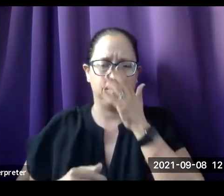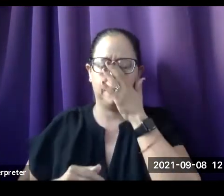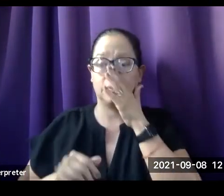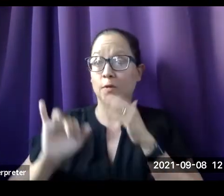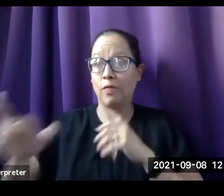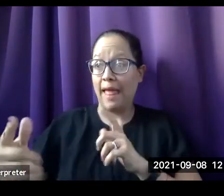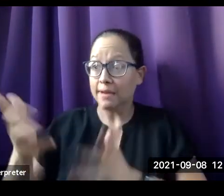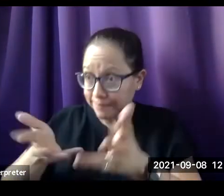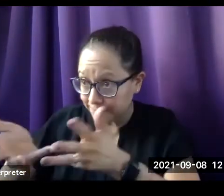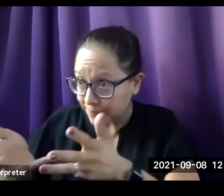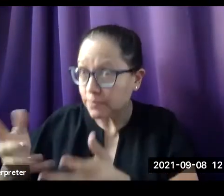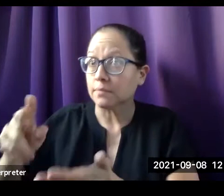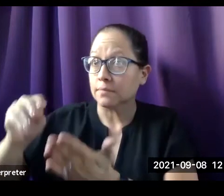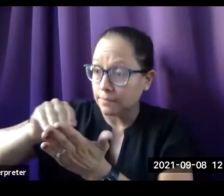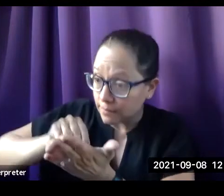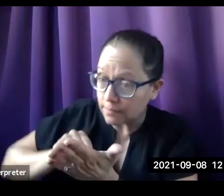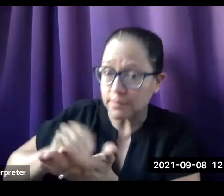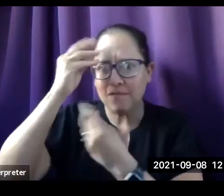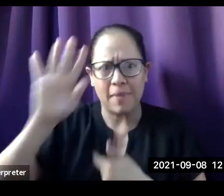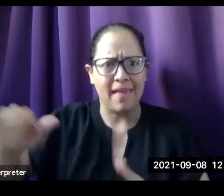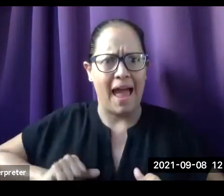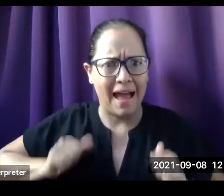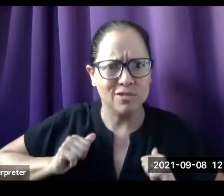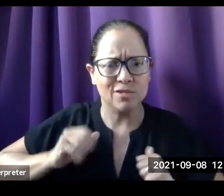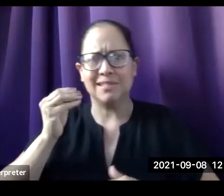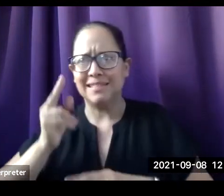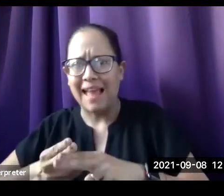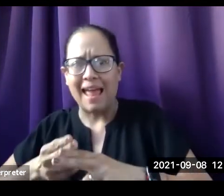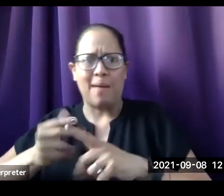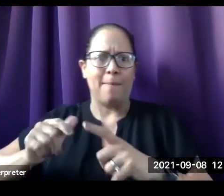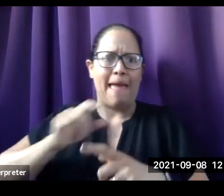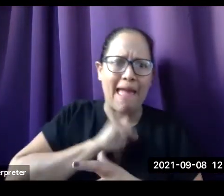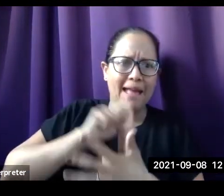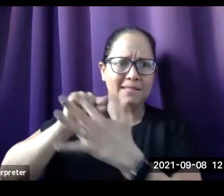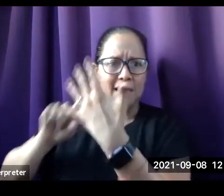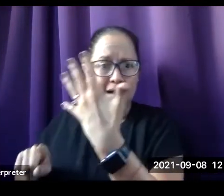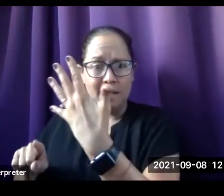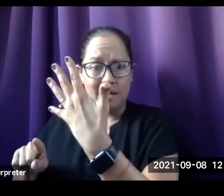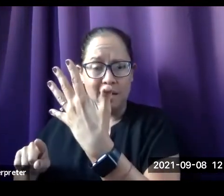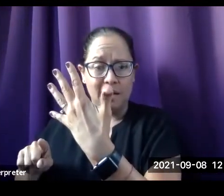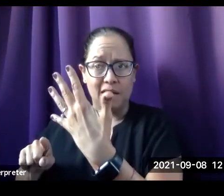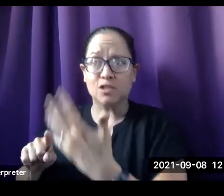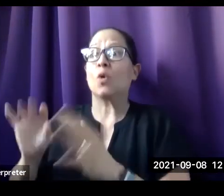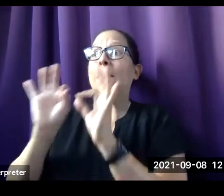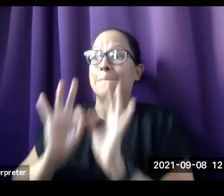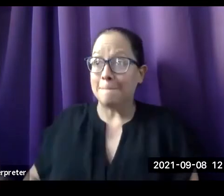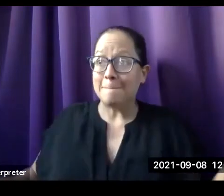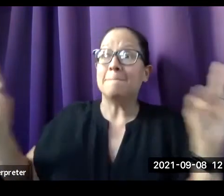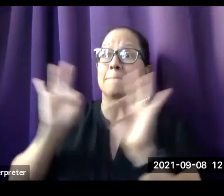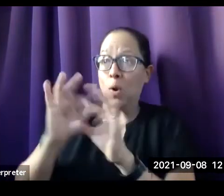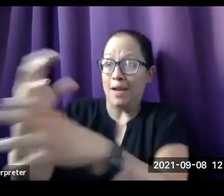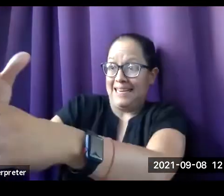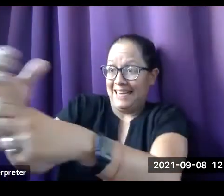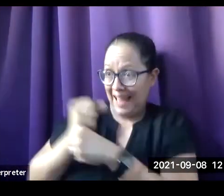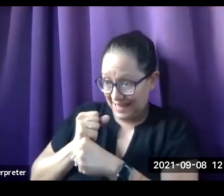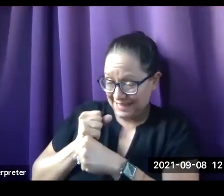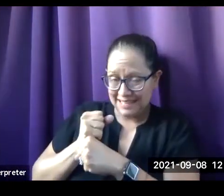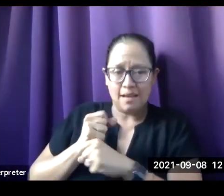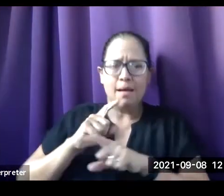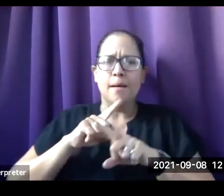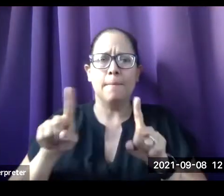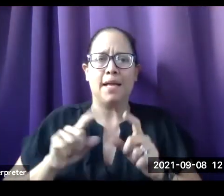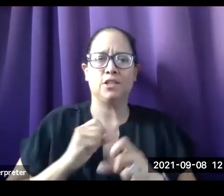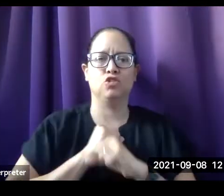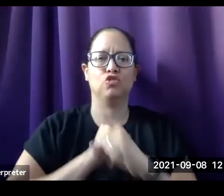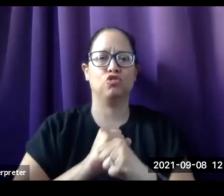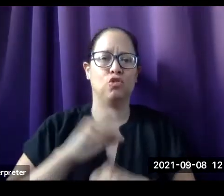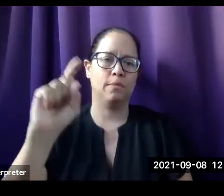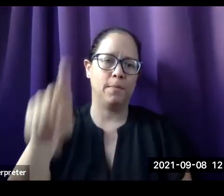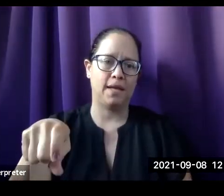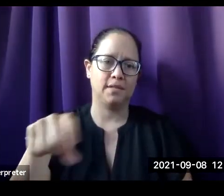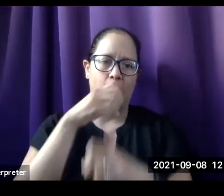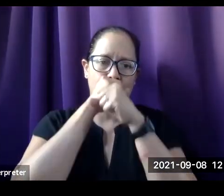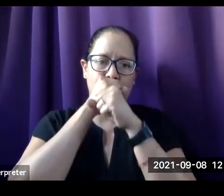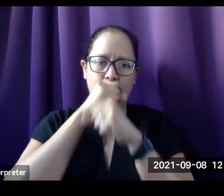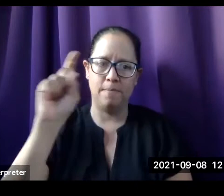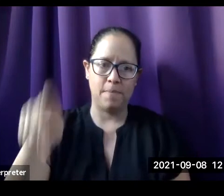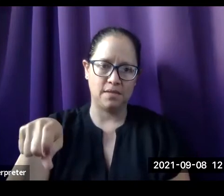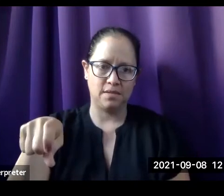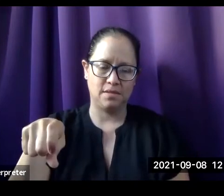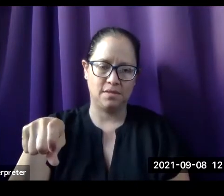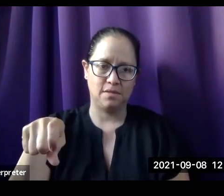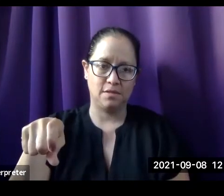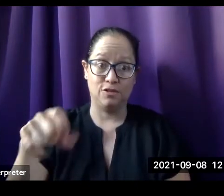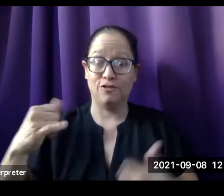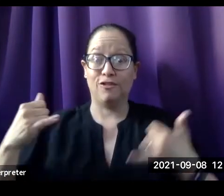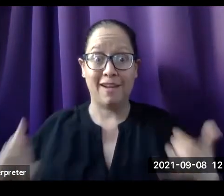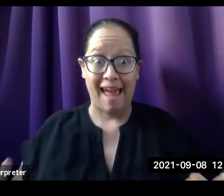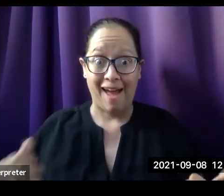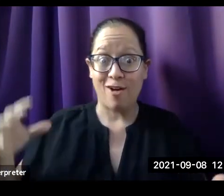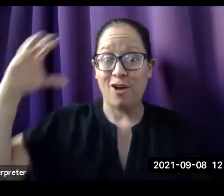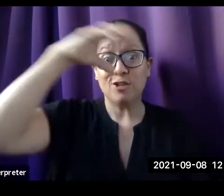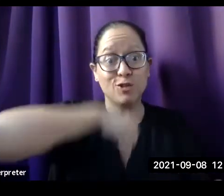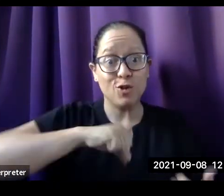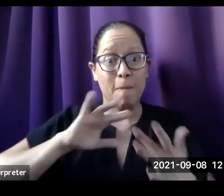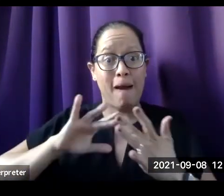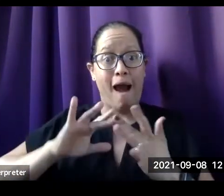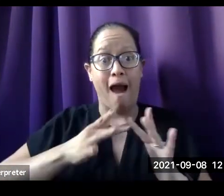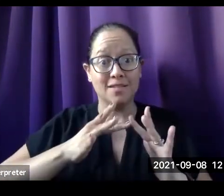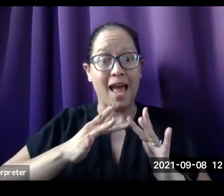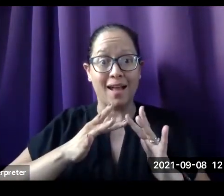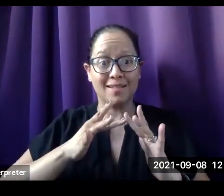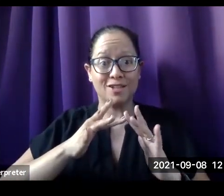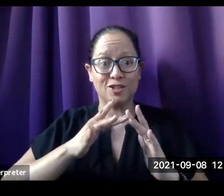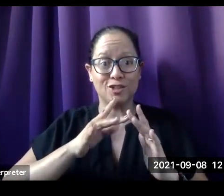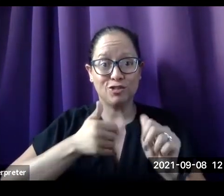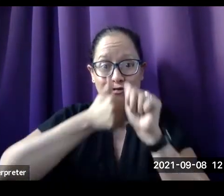is also something that could benefit everyone if it could be secured. So, putting the CH W's in the position of not being able to report who they've worked with, because we assume that information should only be collected by the government or held by